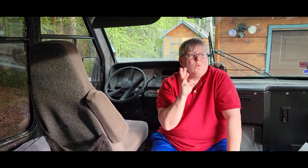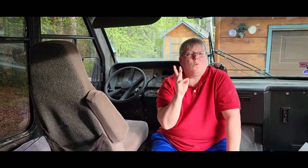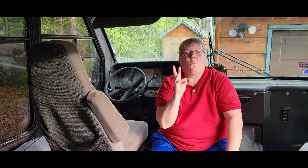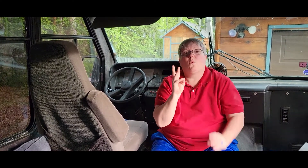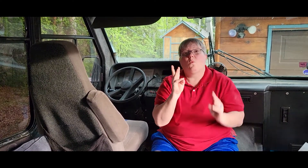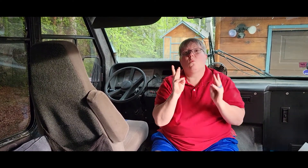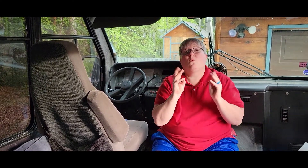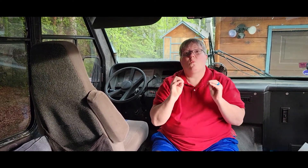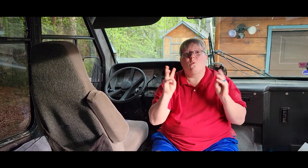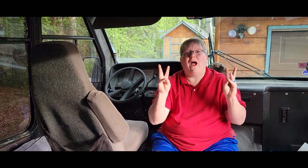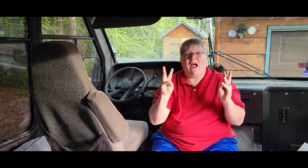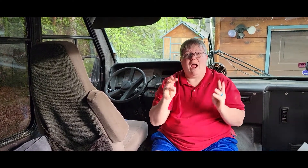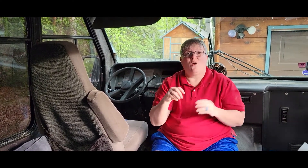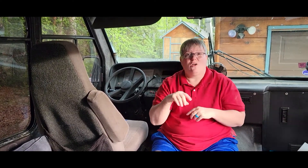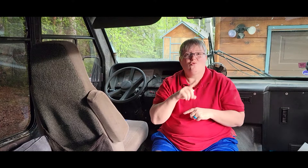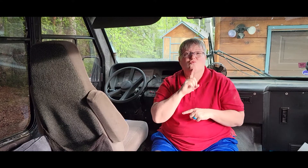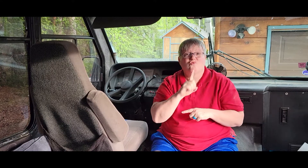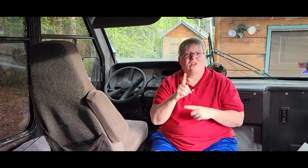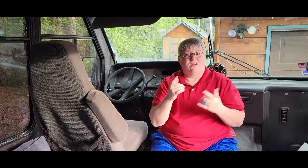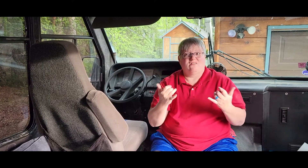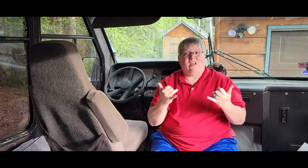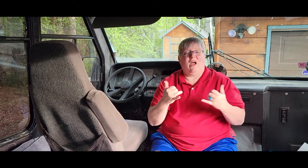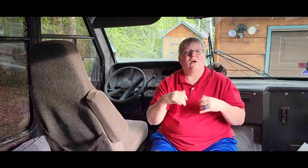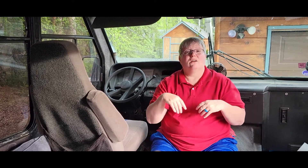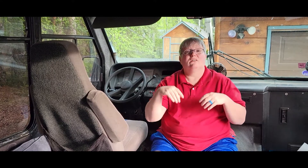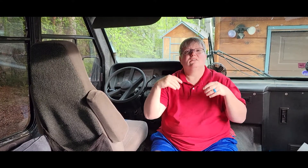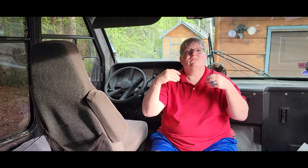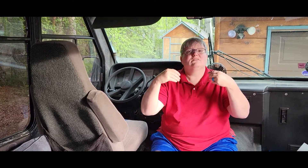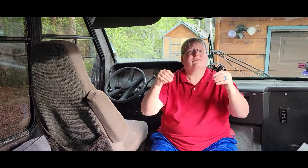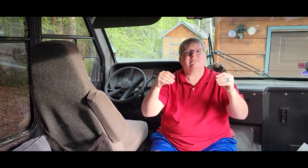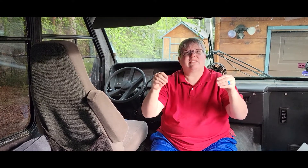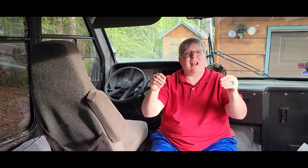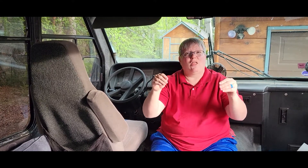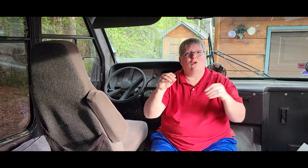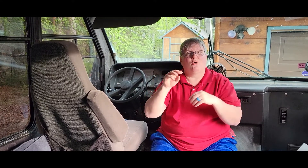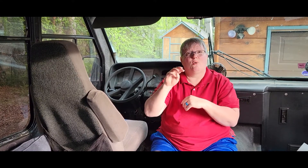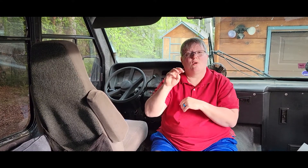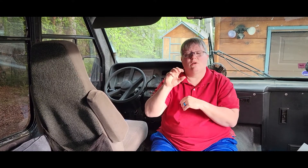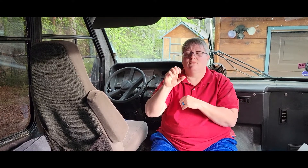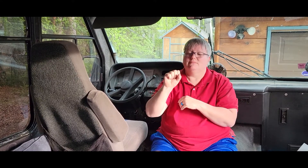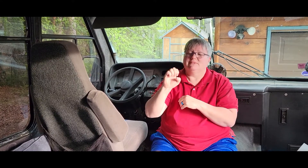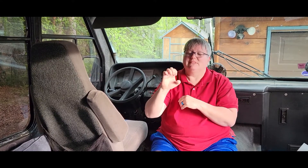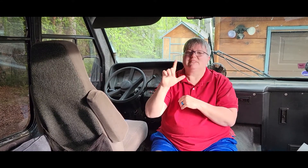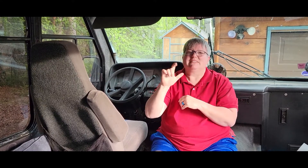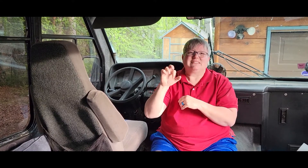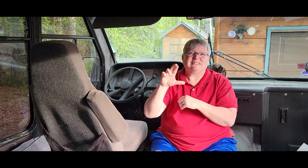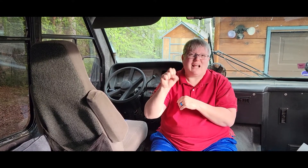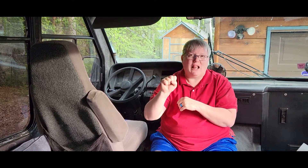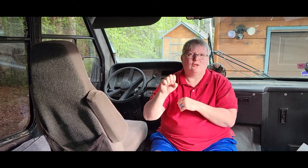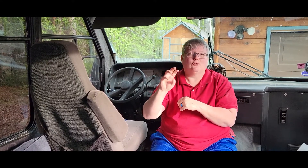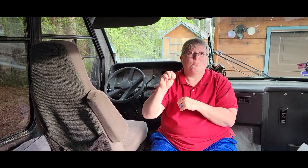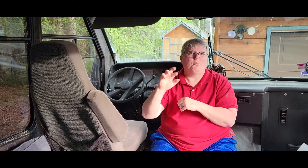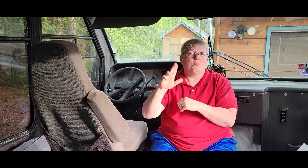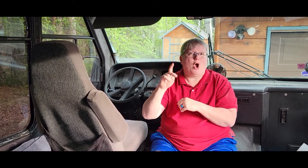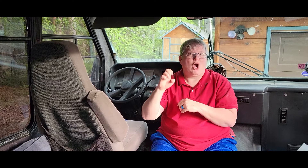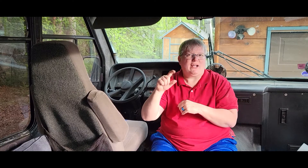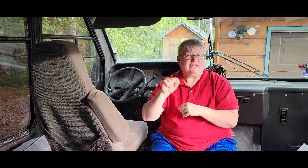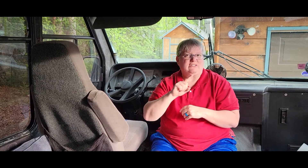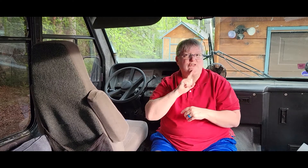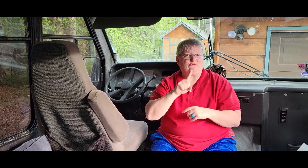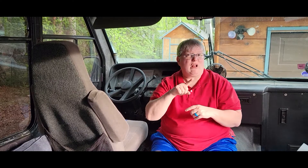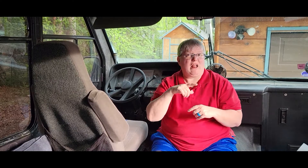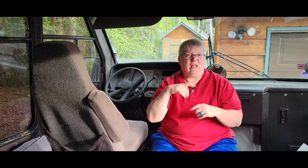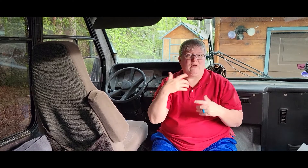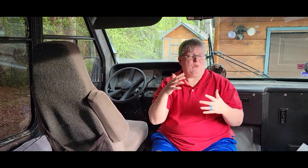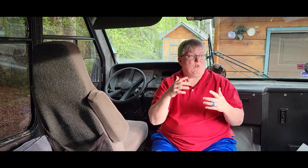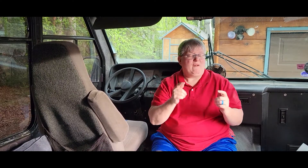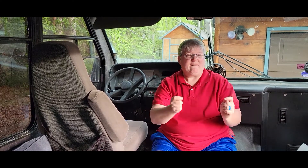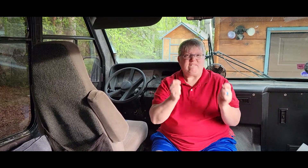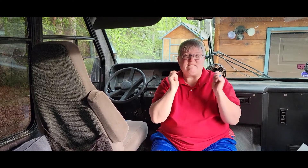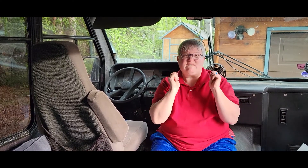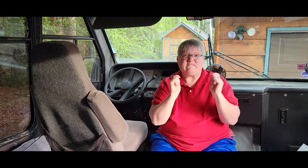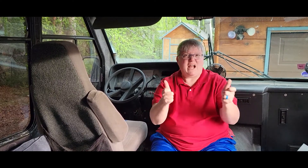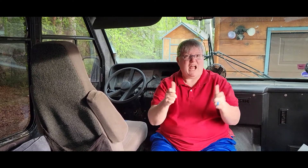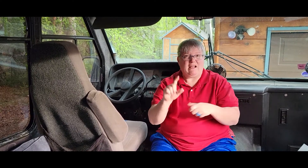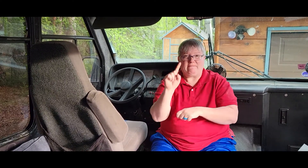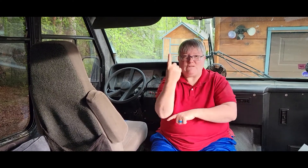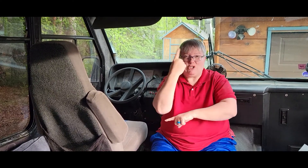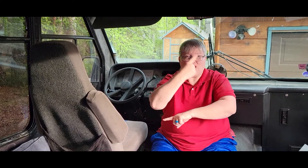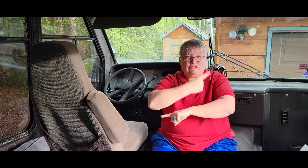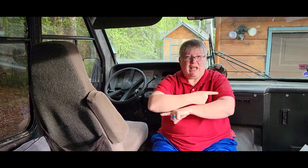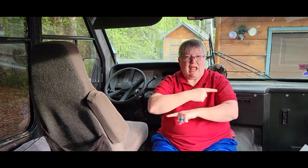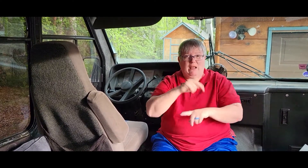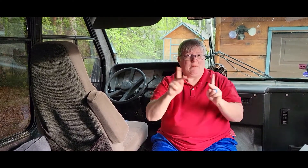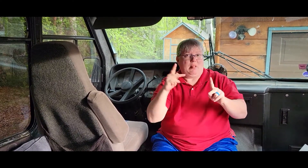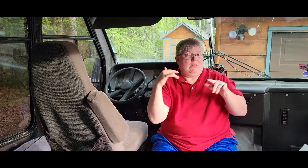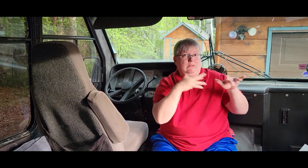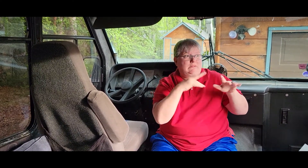Wow! I mean really it is a seller's market! I mean really so fast. The first day people came in to